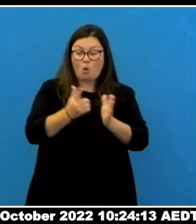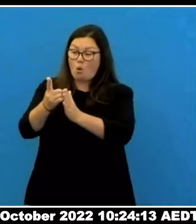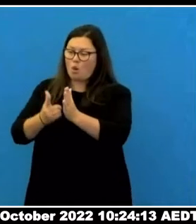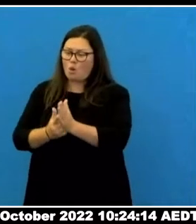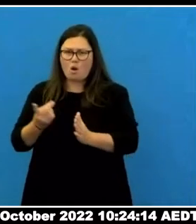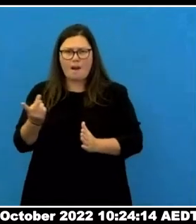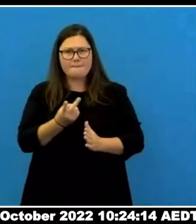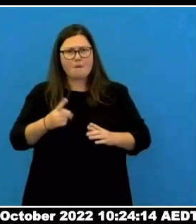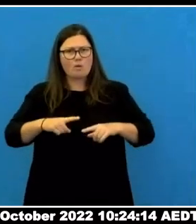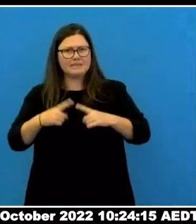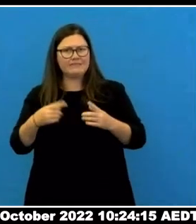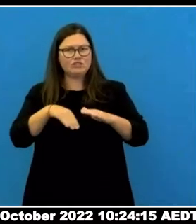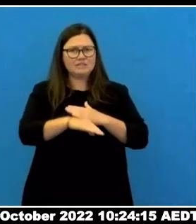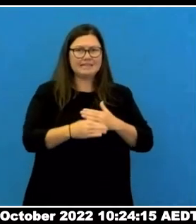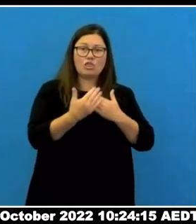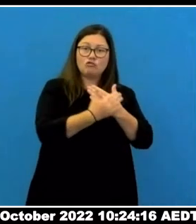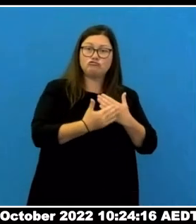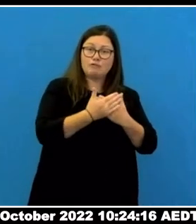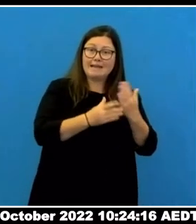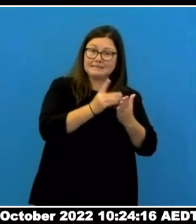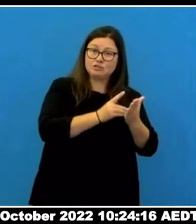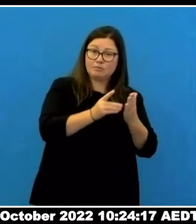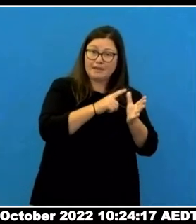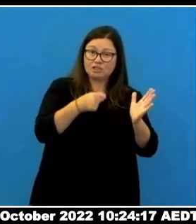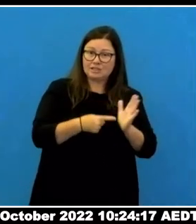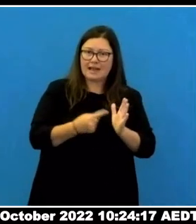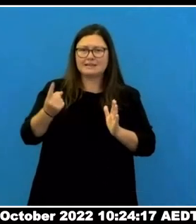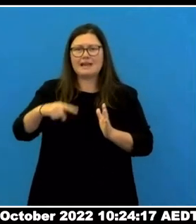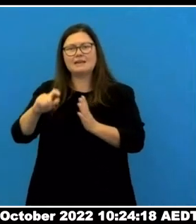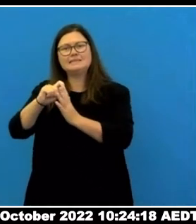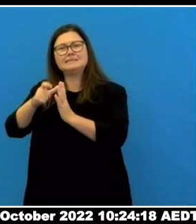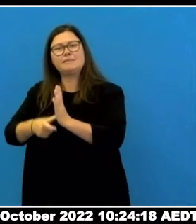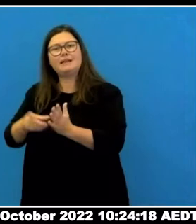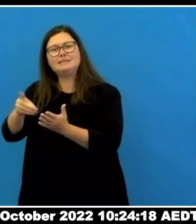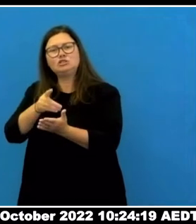And I know the Chair in his former life has looked at that definition